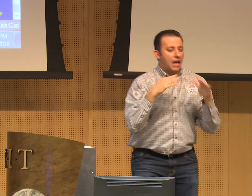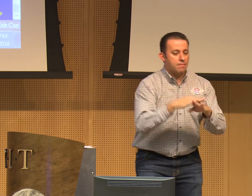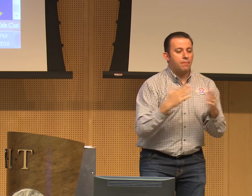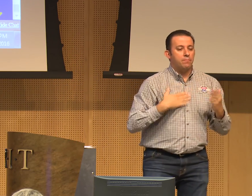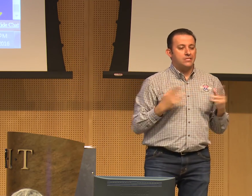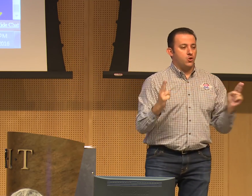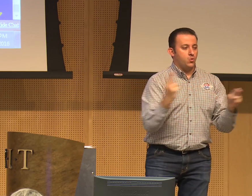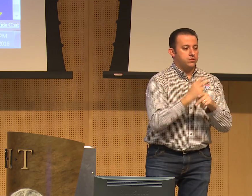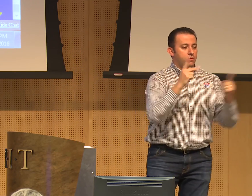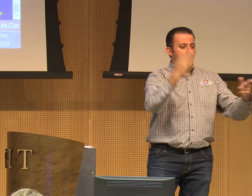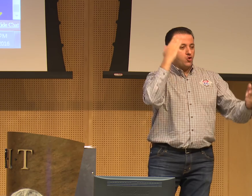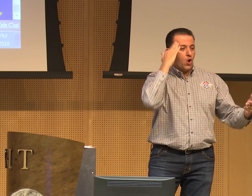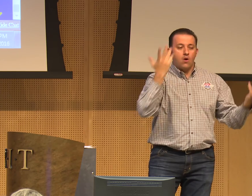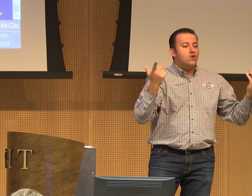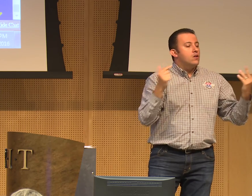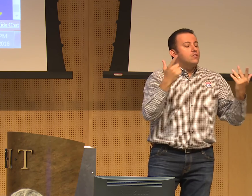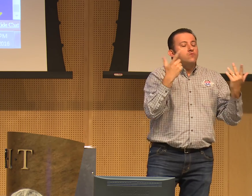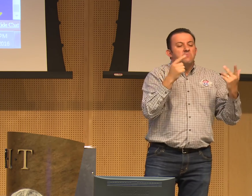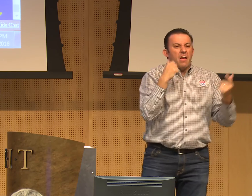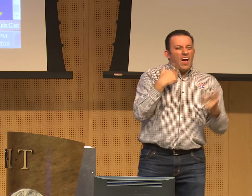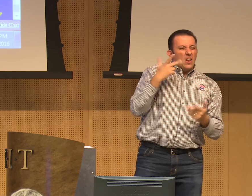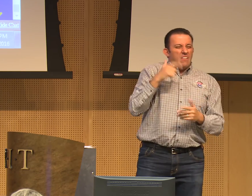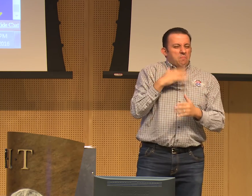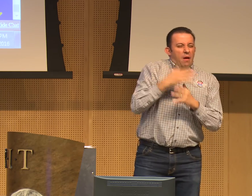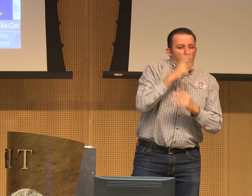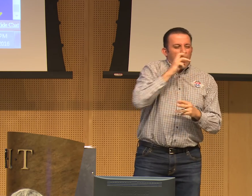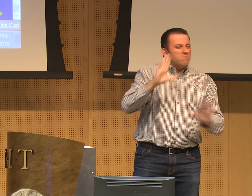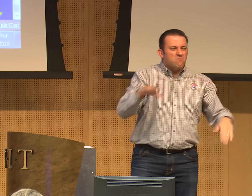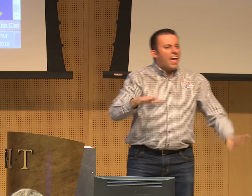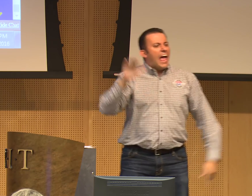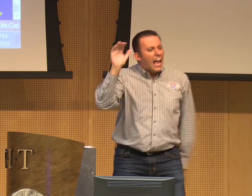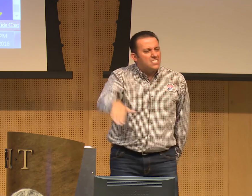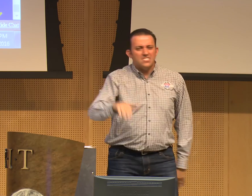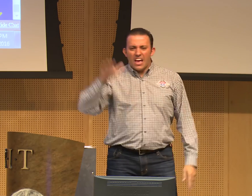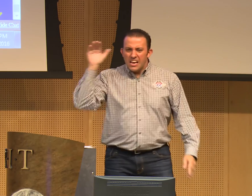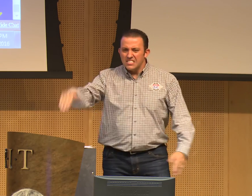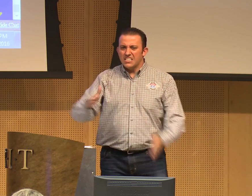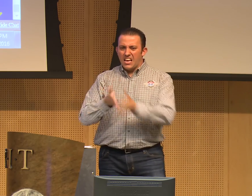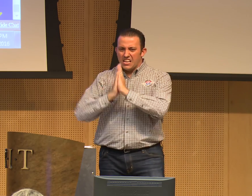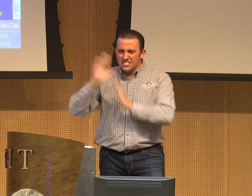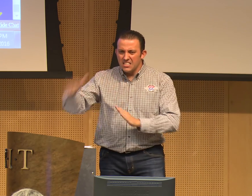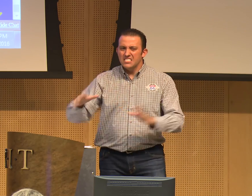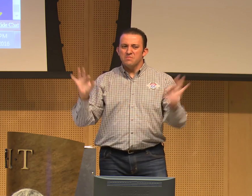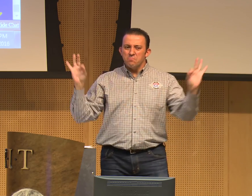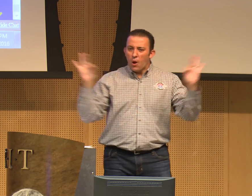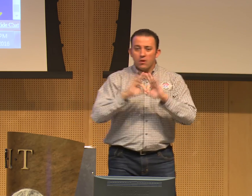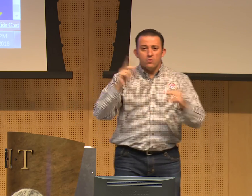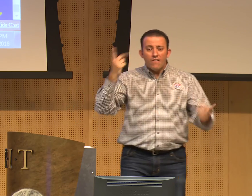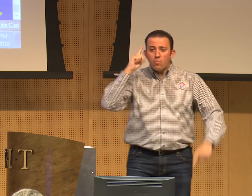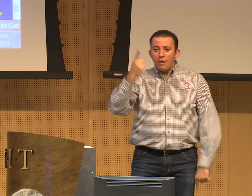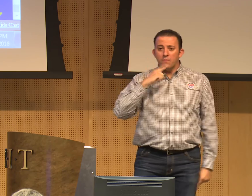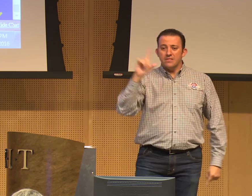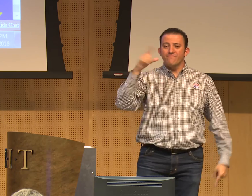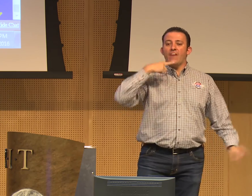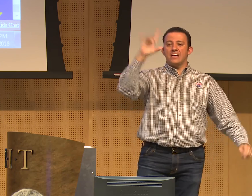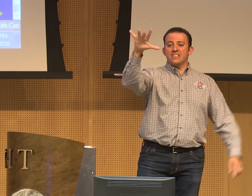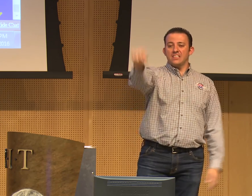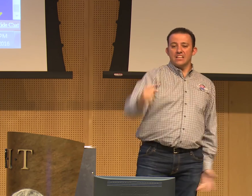The bottom line is, use the people you know to maximize what's in your best interest. Ask, bug, pester if that's what it takes.